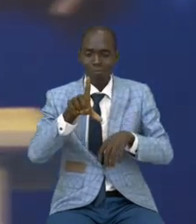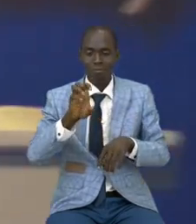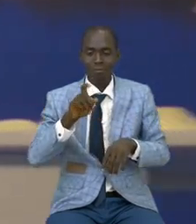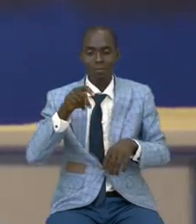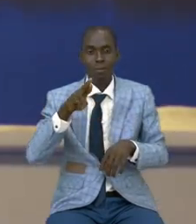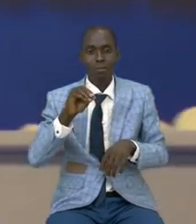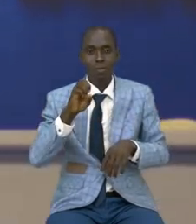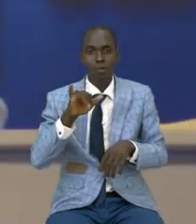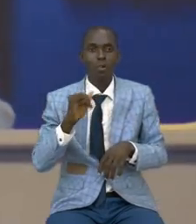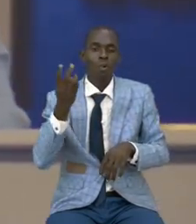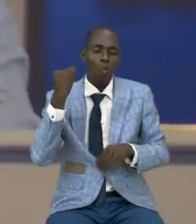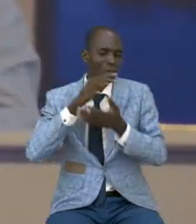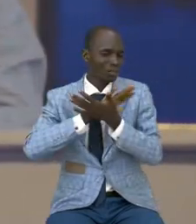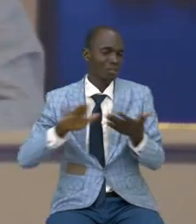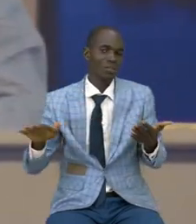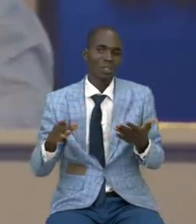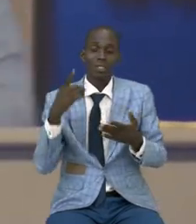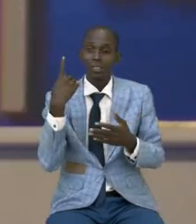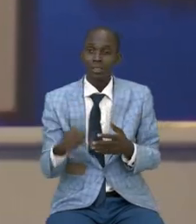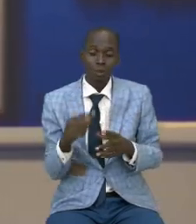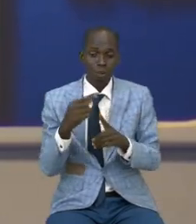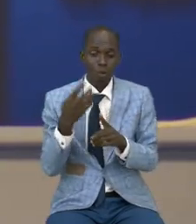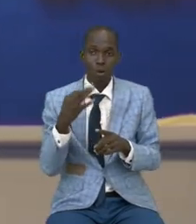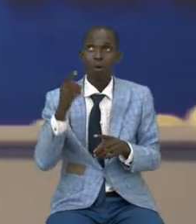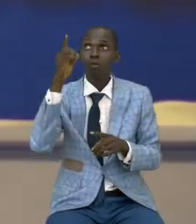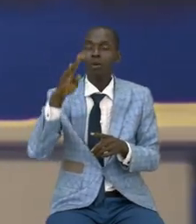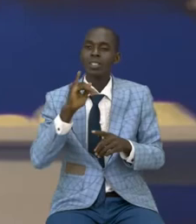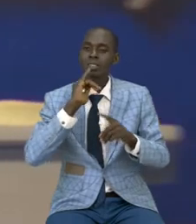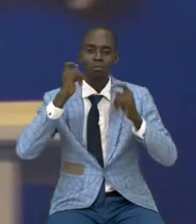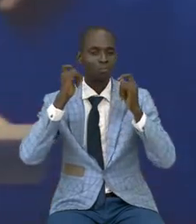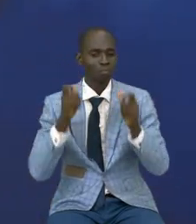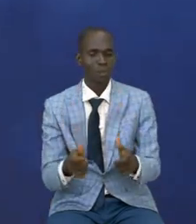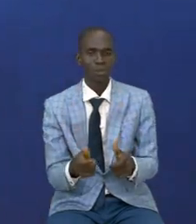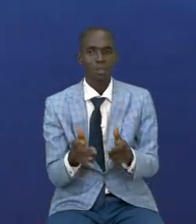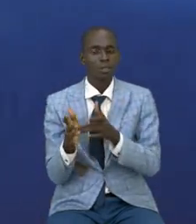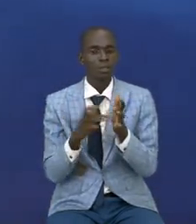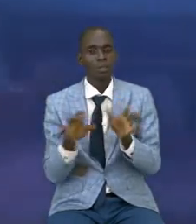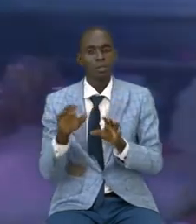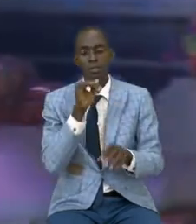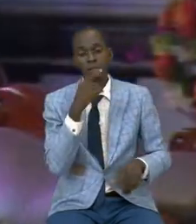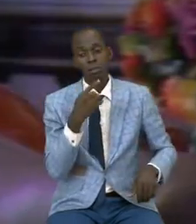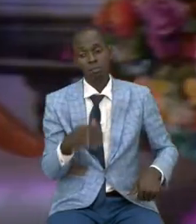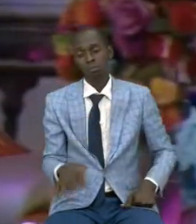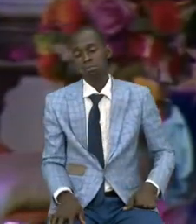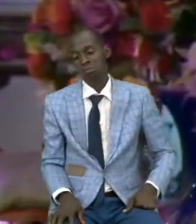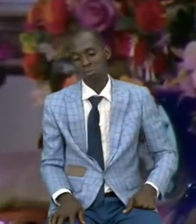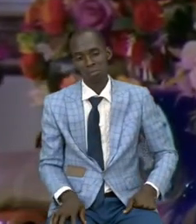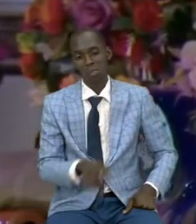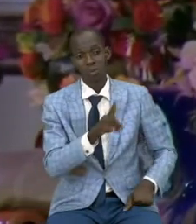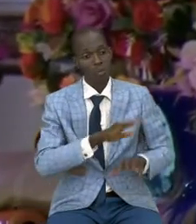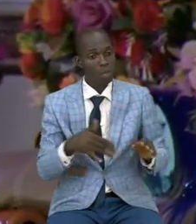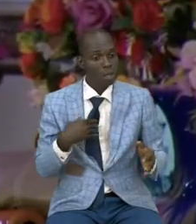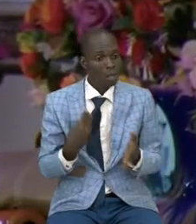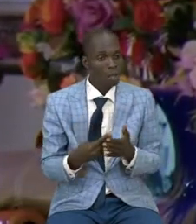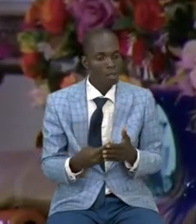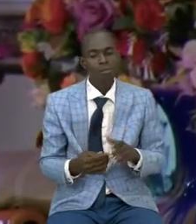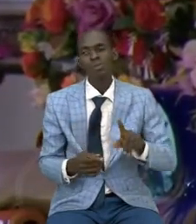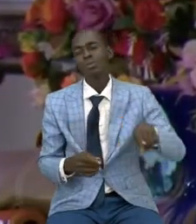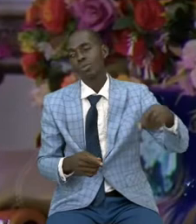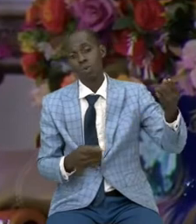of god is immediate jesus does not say you don't have enough money go and come back you don't